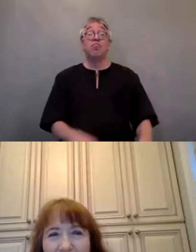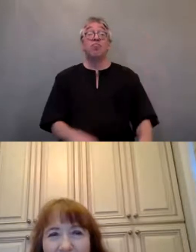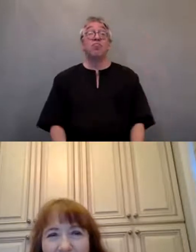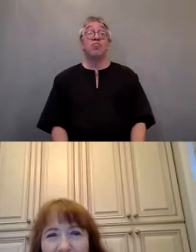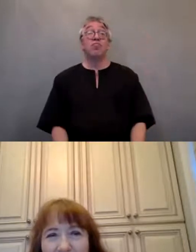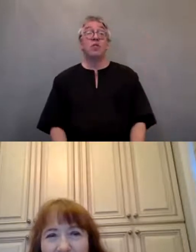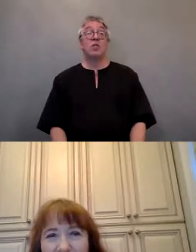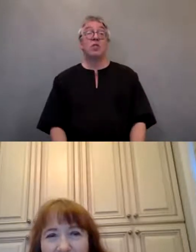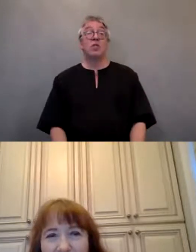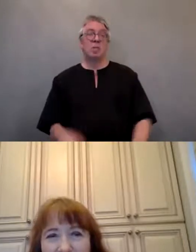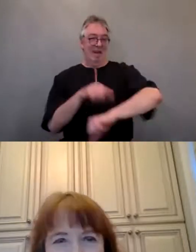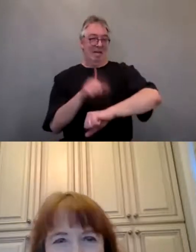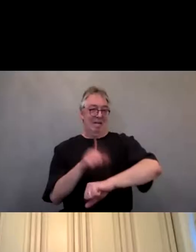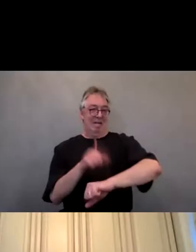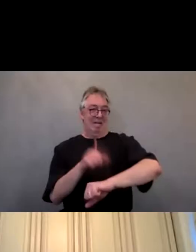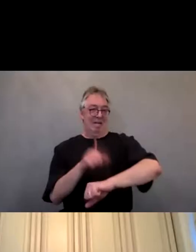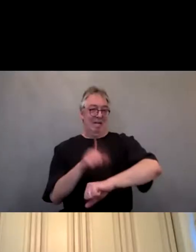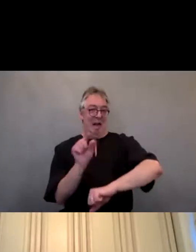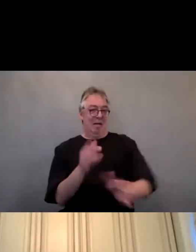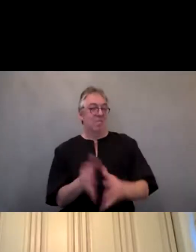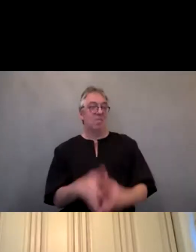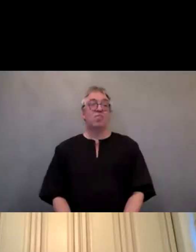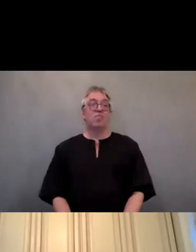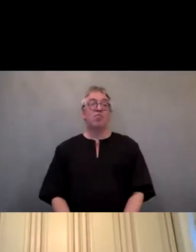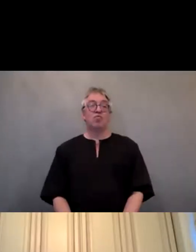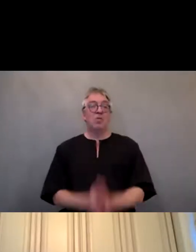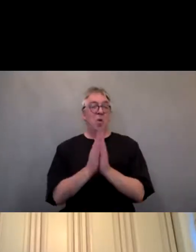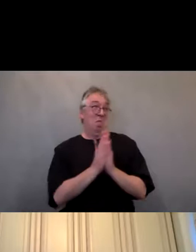like to go right to our next presenter